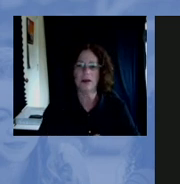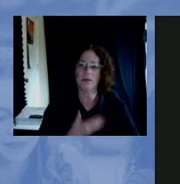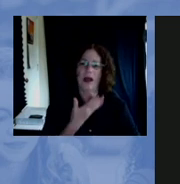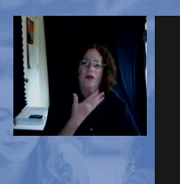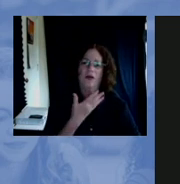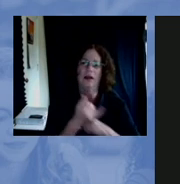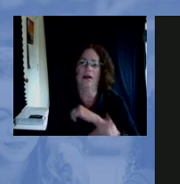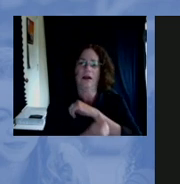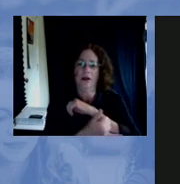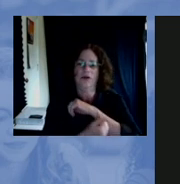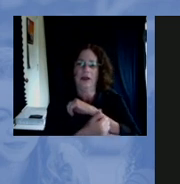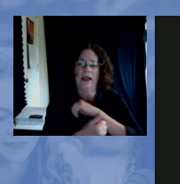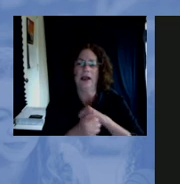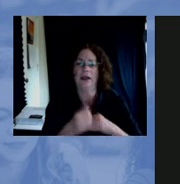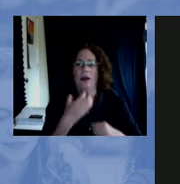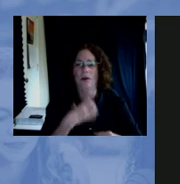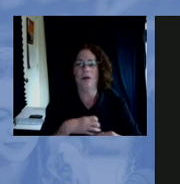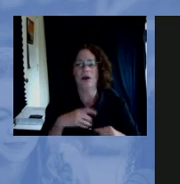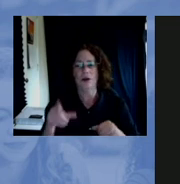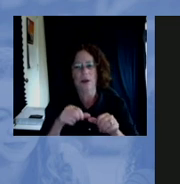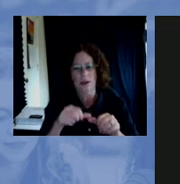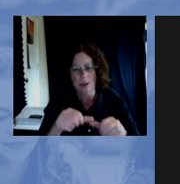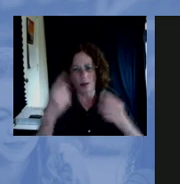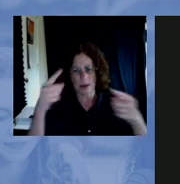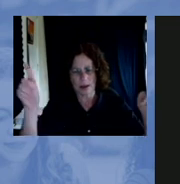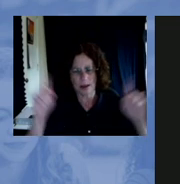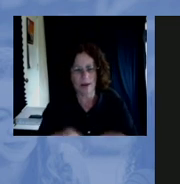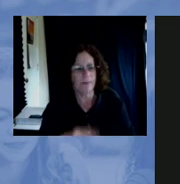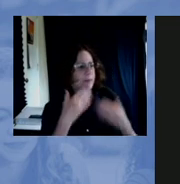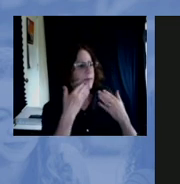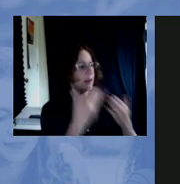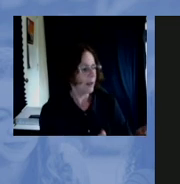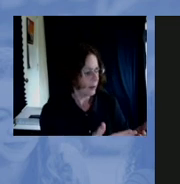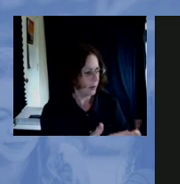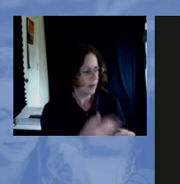AND I WISH YOU CONTINUED SUCCESS. >> PEDRO, THANK YOU FOR THE HUMANE VOICE AND